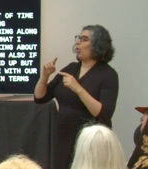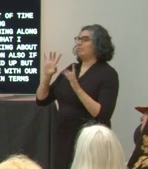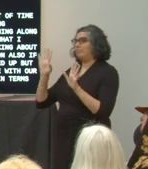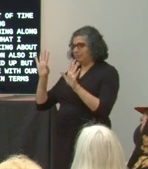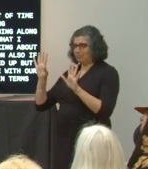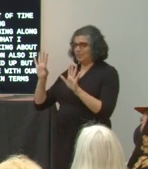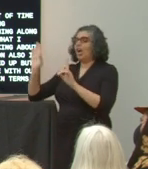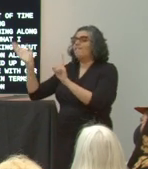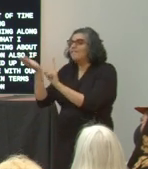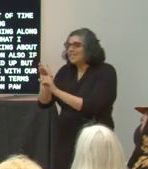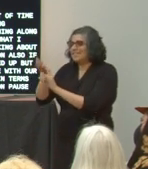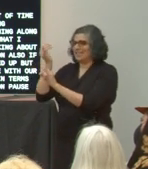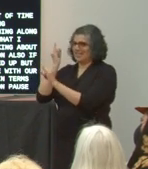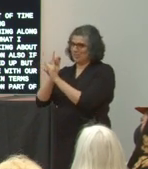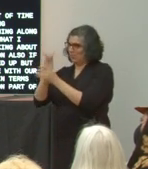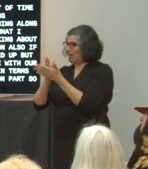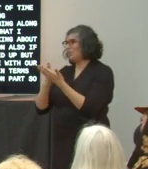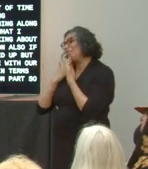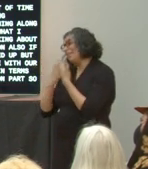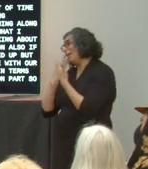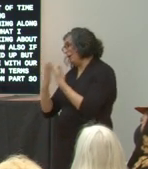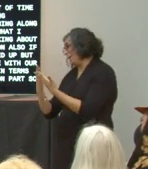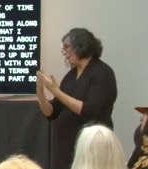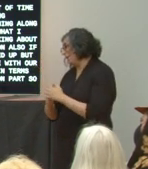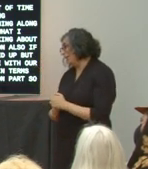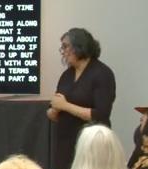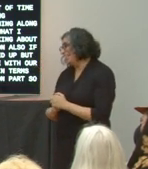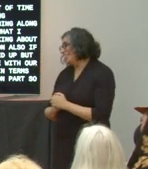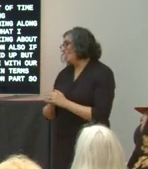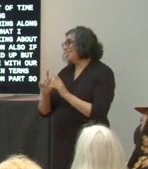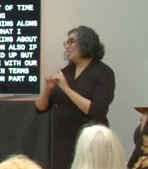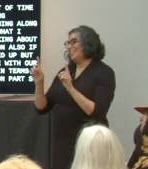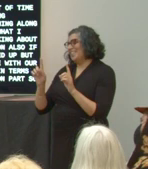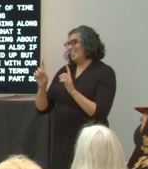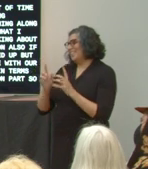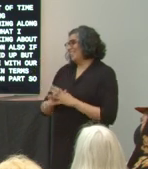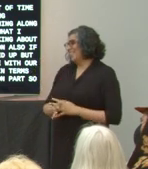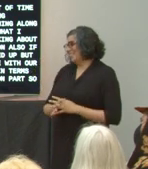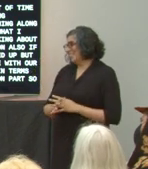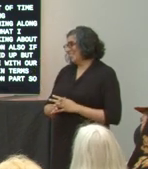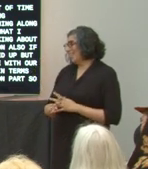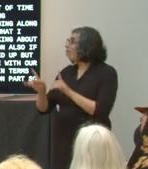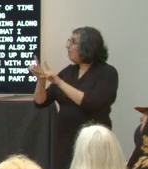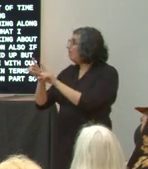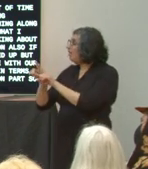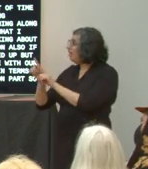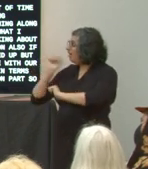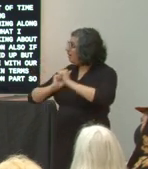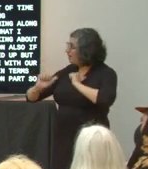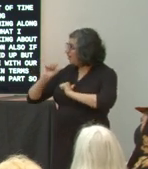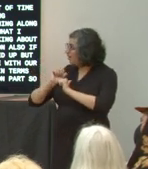basically support. So thank you, but it's also the performance is